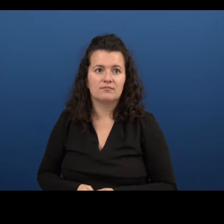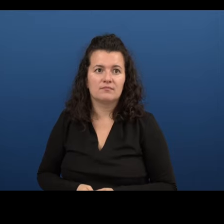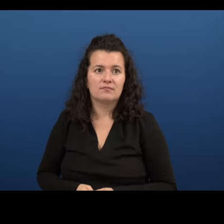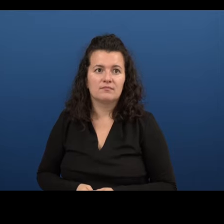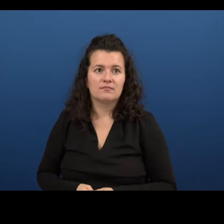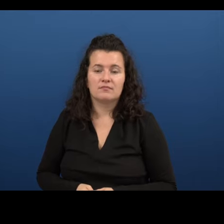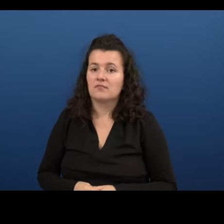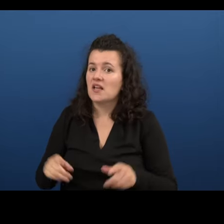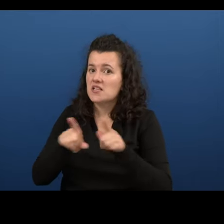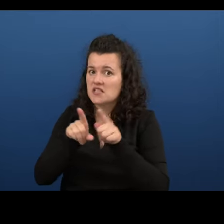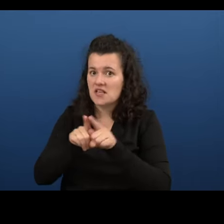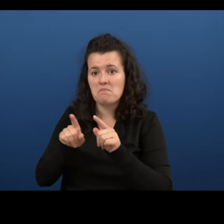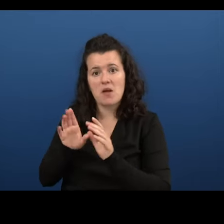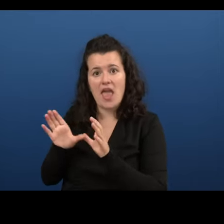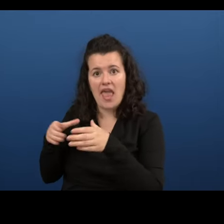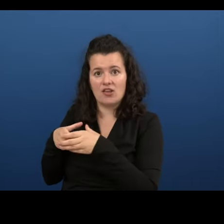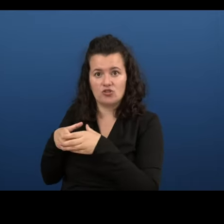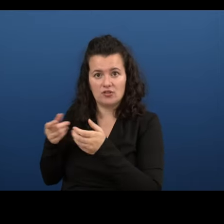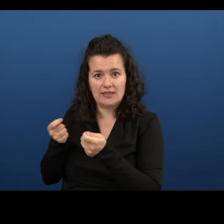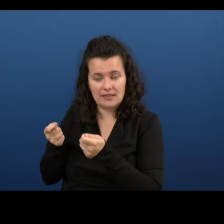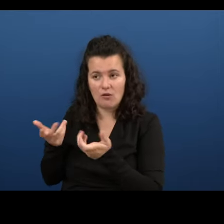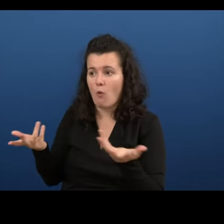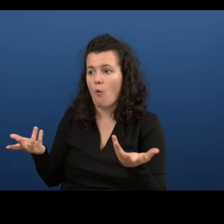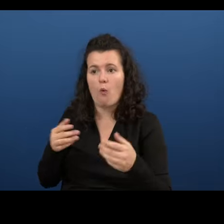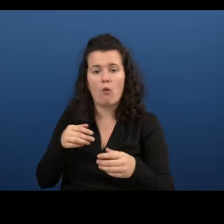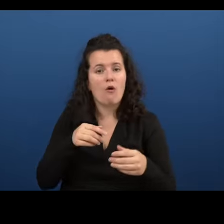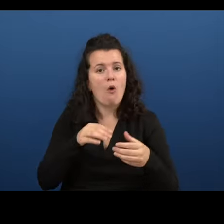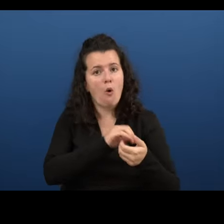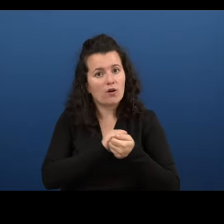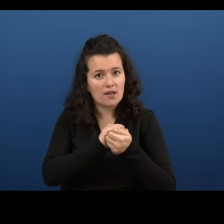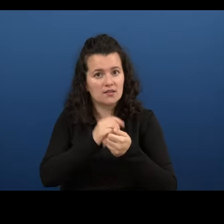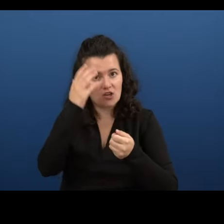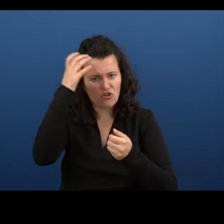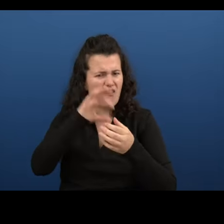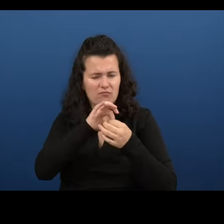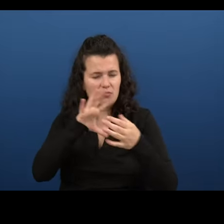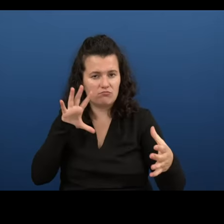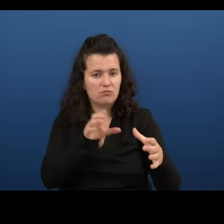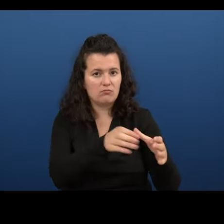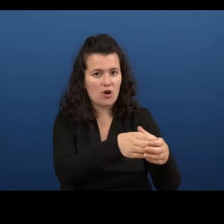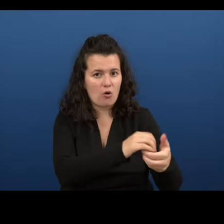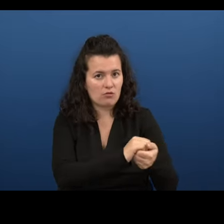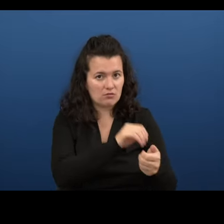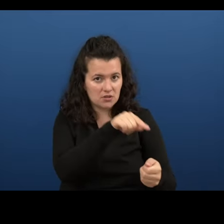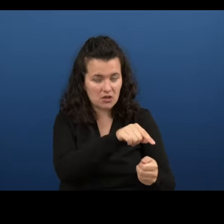15:59:07 be softer, more Alemany or assume the Lexile opera for a personal situation